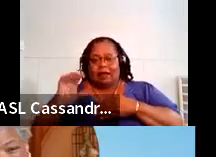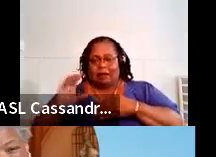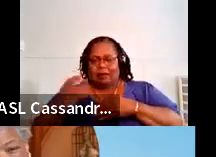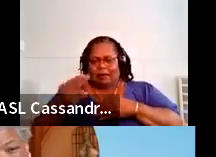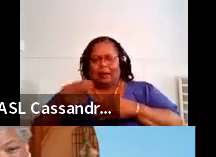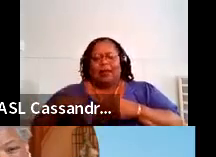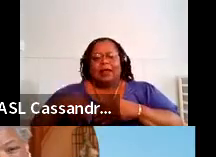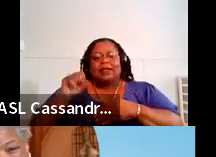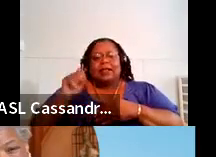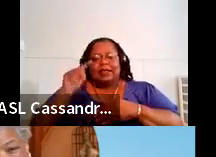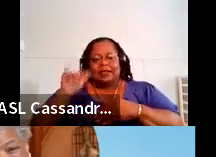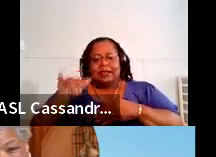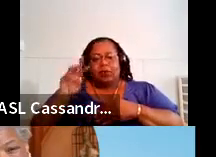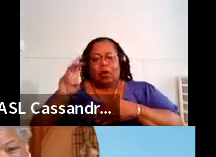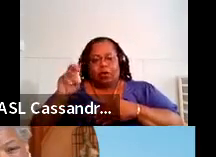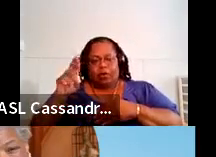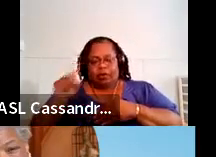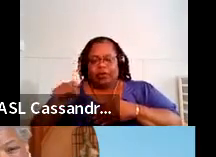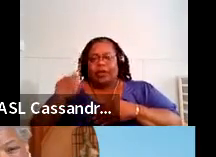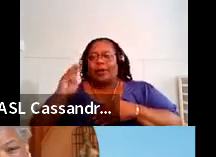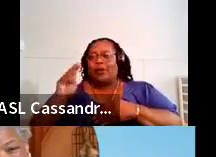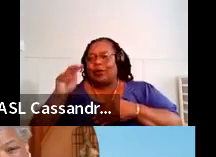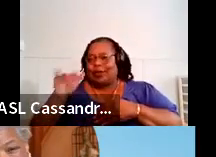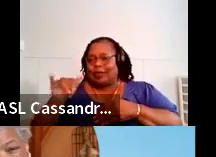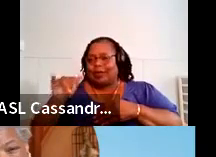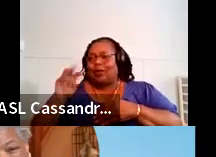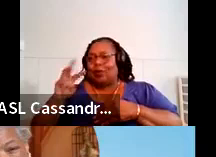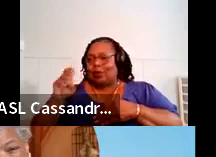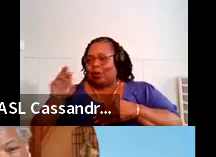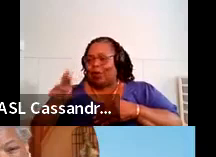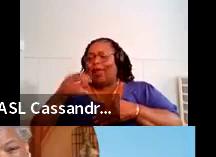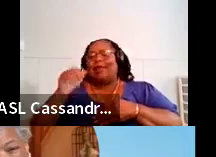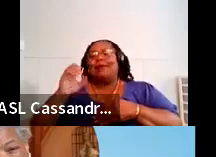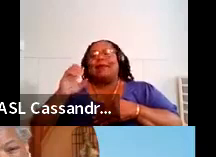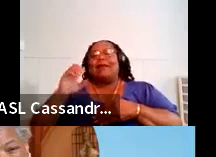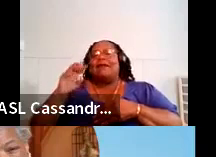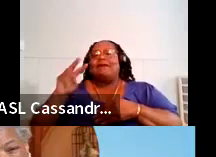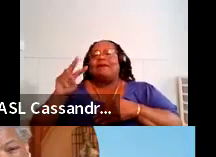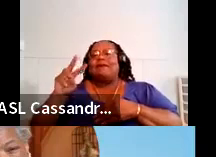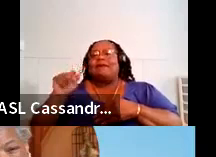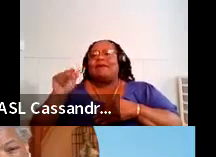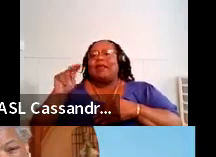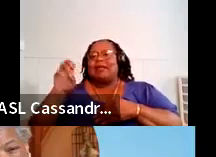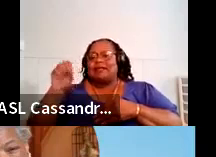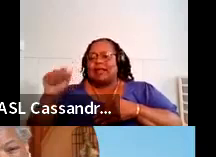room. That's why it's very important that you stay on mute and aware of your on camera presence throughout the